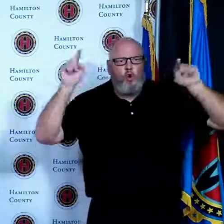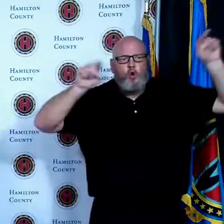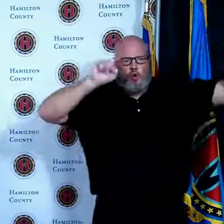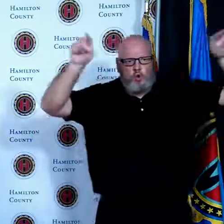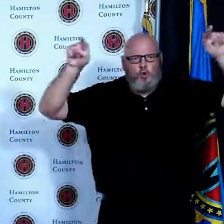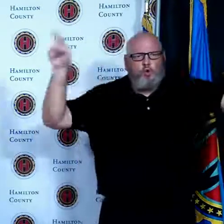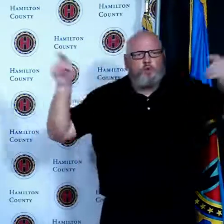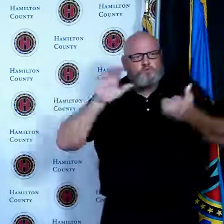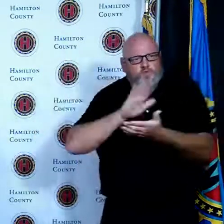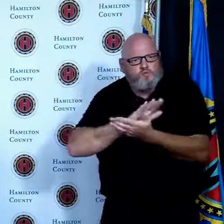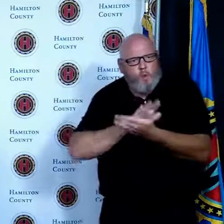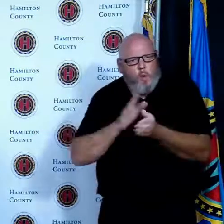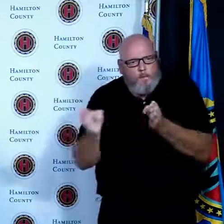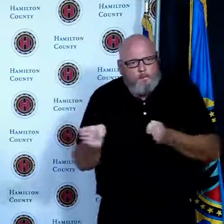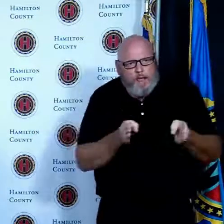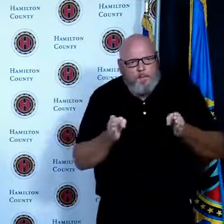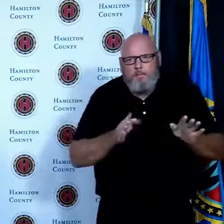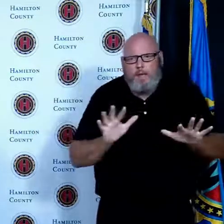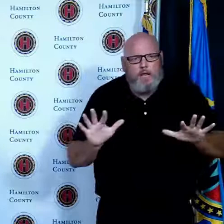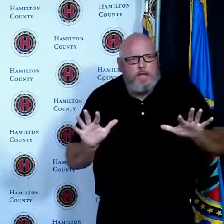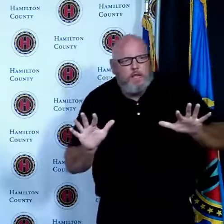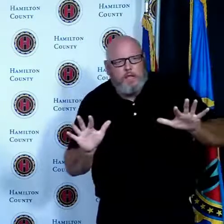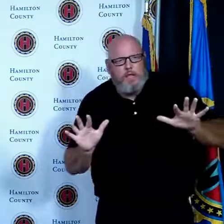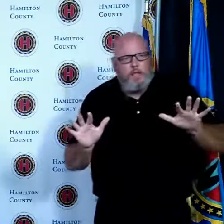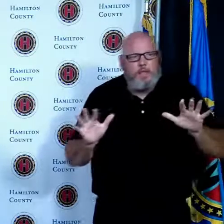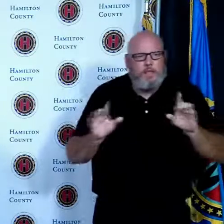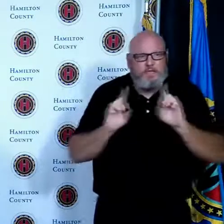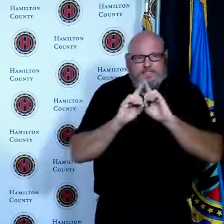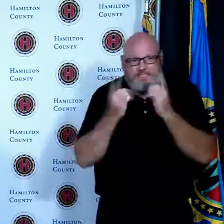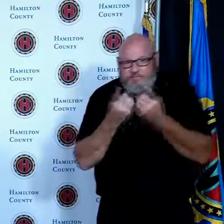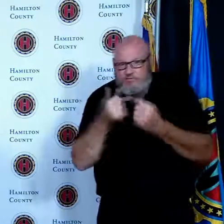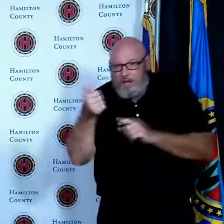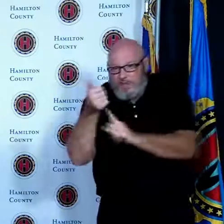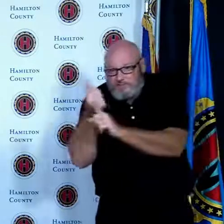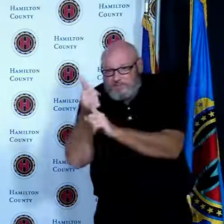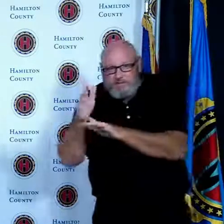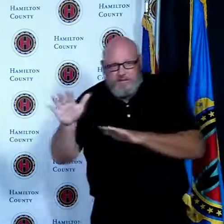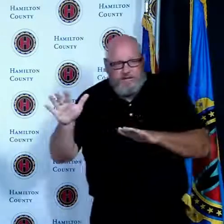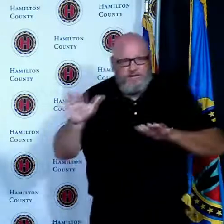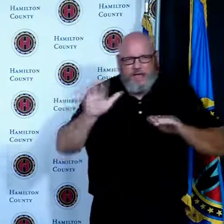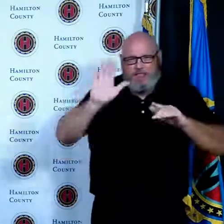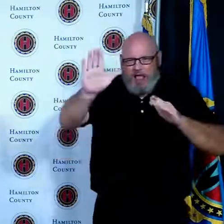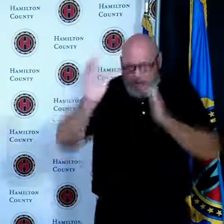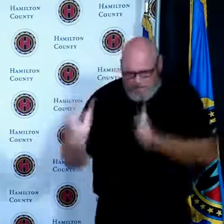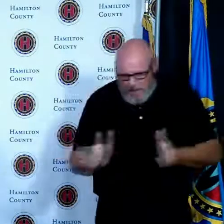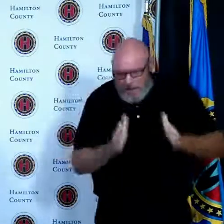and our schools very closely on creating their plans and making sure they felt supportive but more importantly now that students